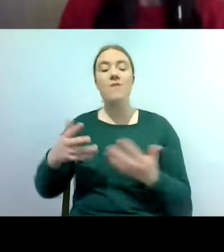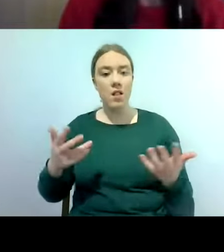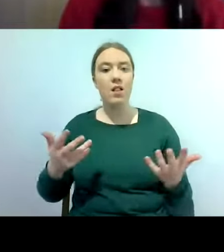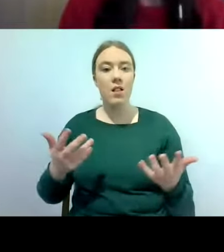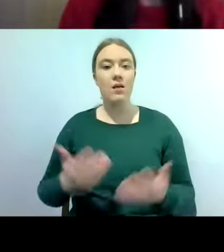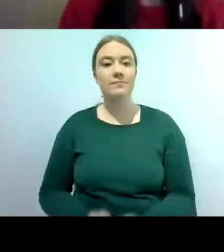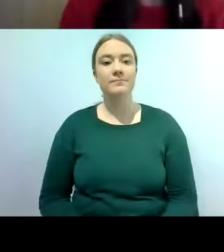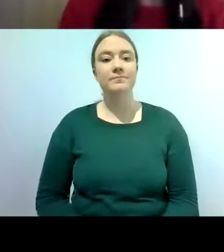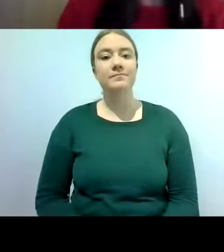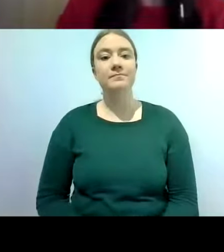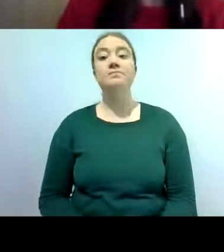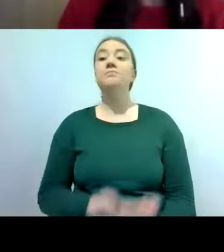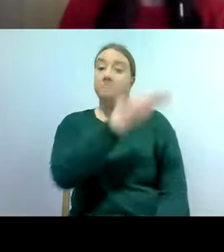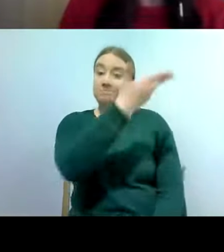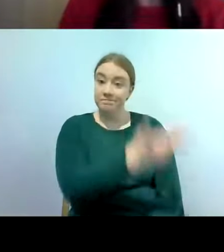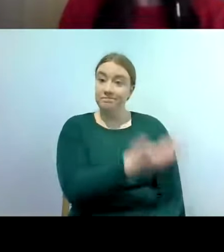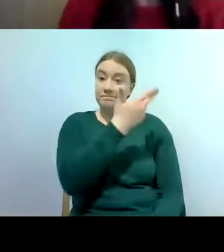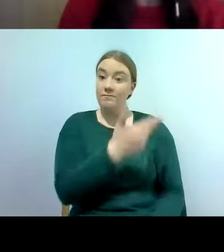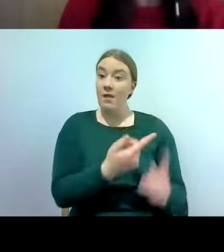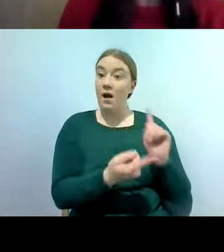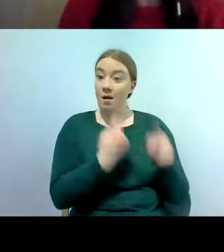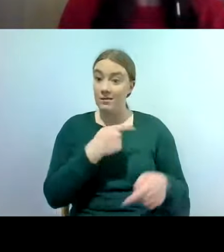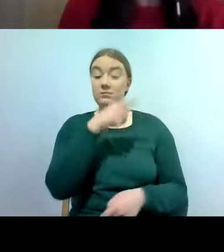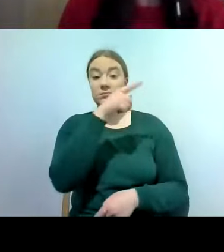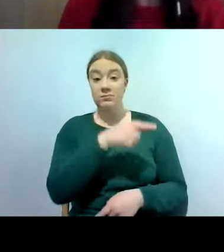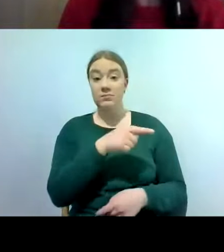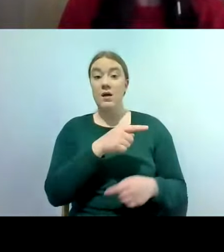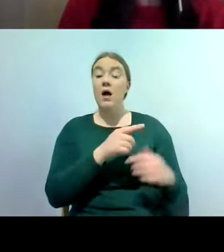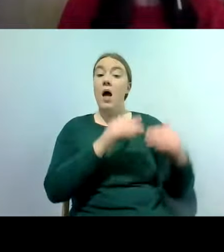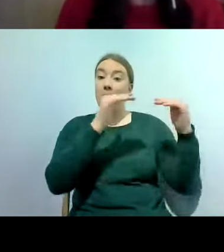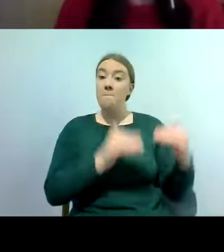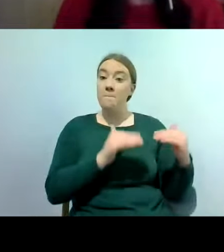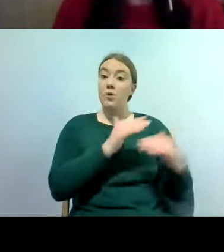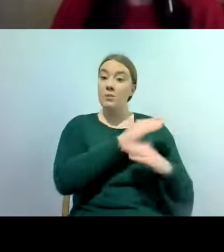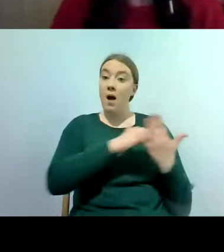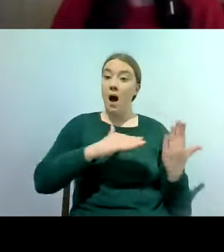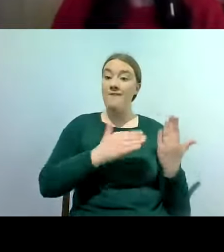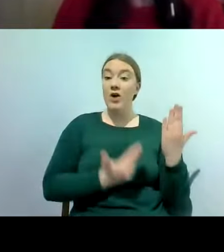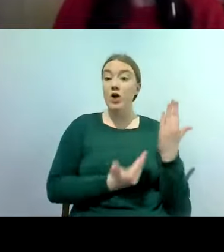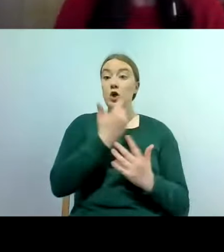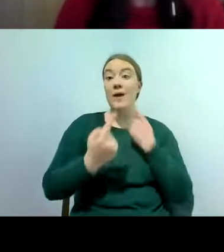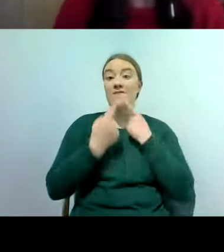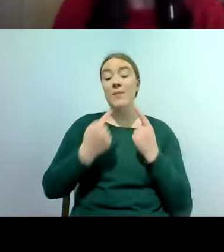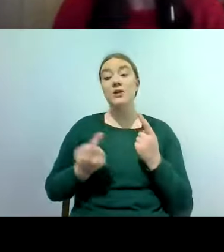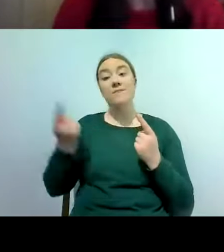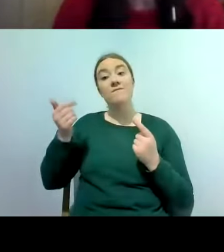so the bottom part of the table is the new information from the 2018 tagged fish